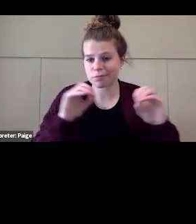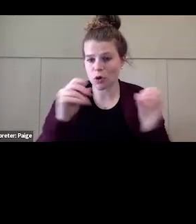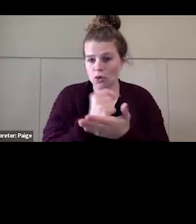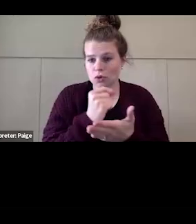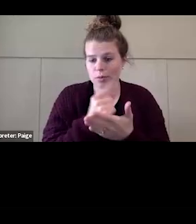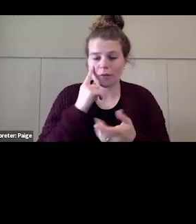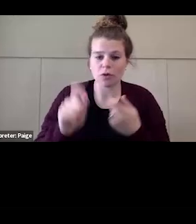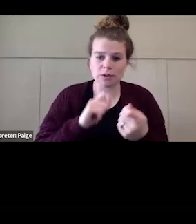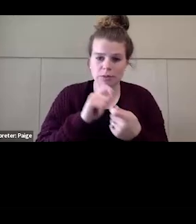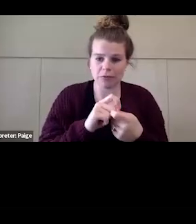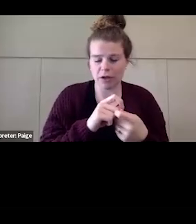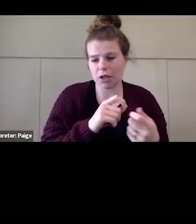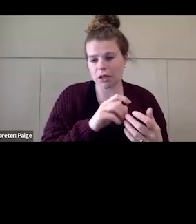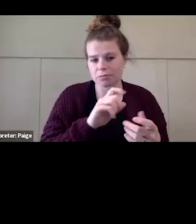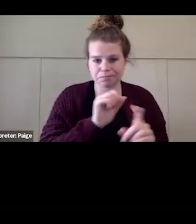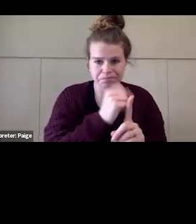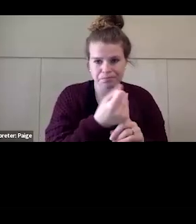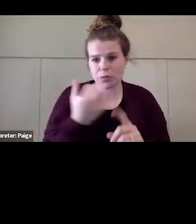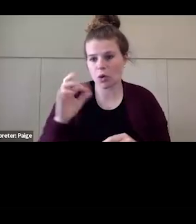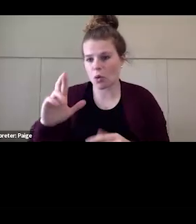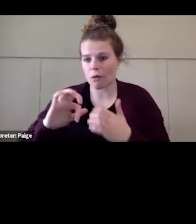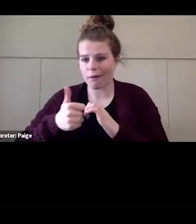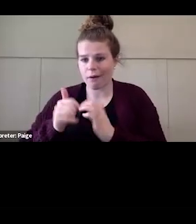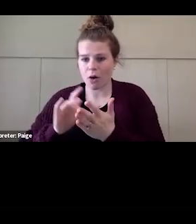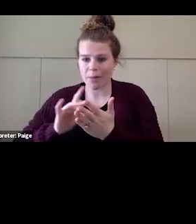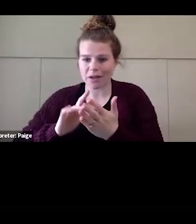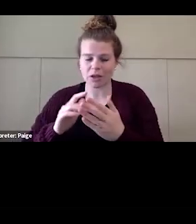or how medications may interact with one another.